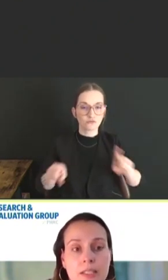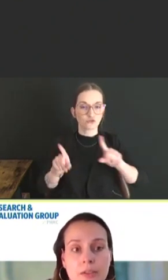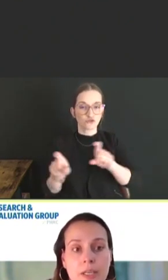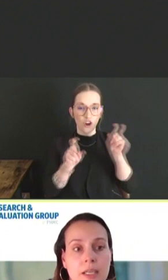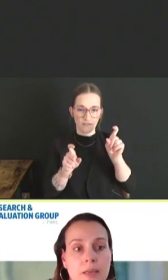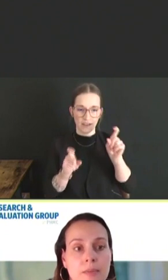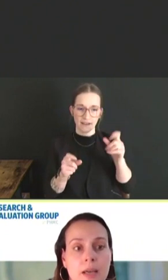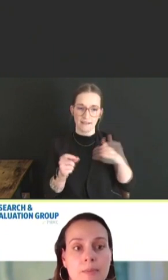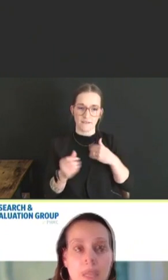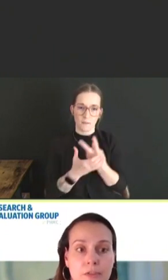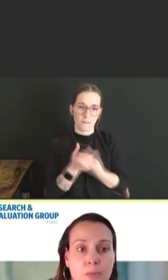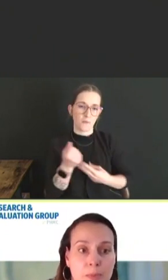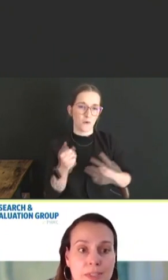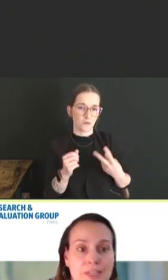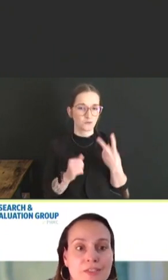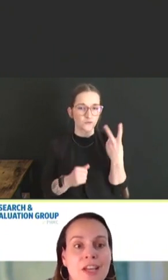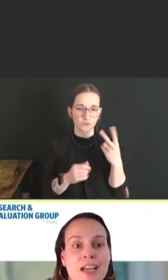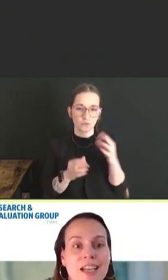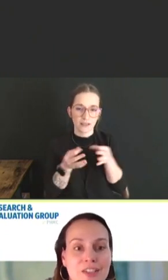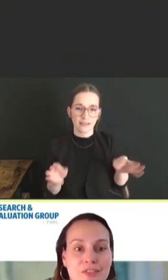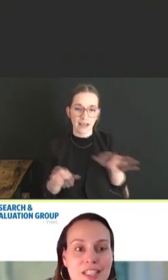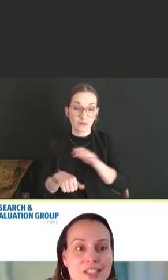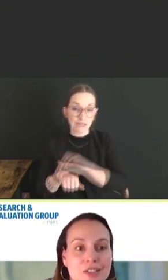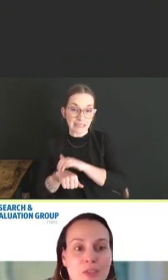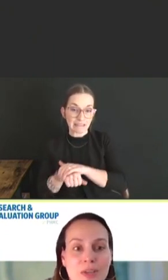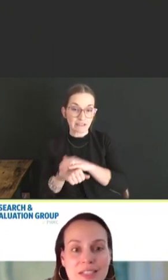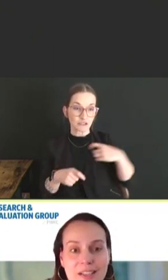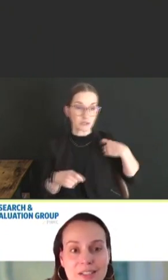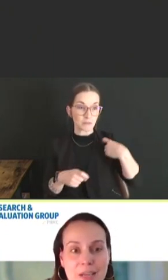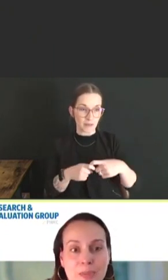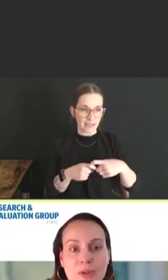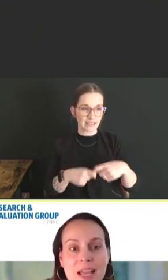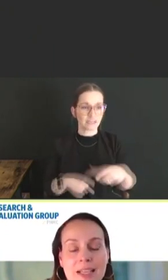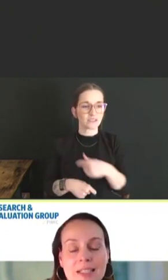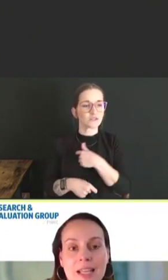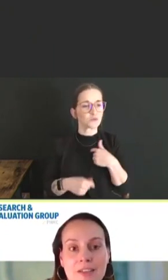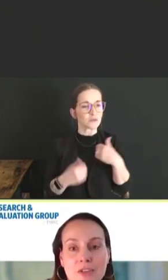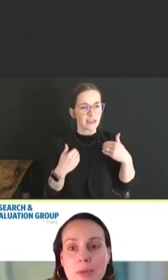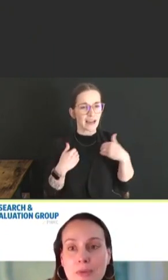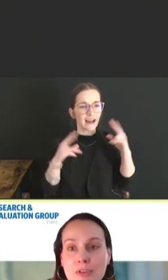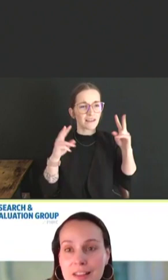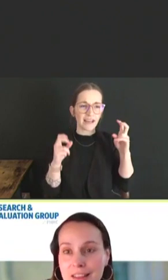consider it a meaningful, purposive, convenience snowball-style sample, and if you remember nothing